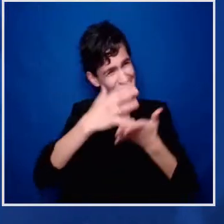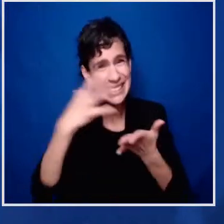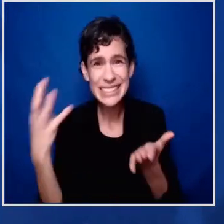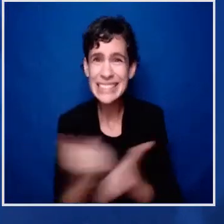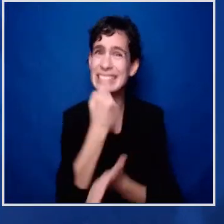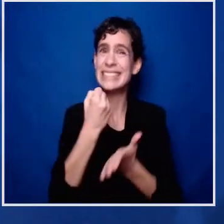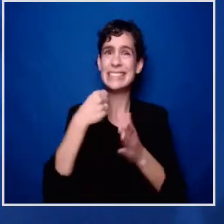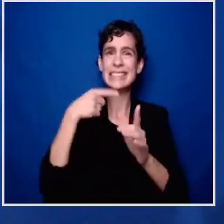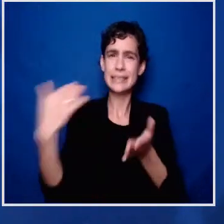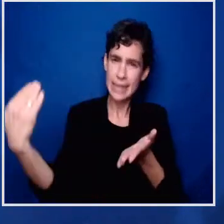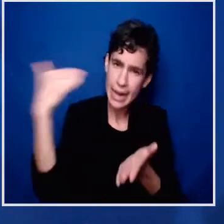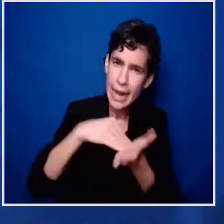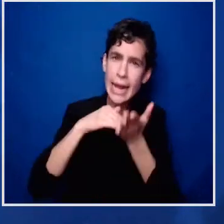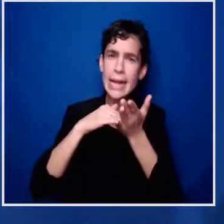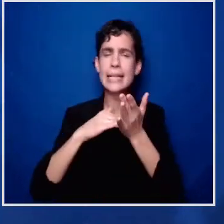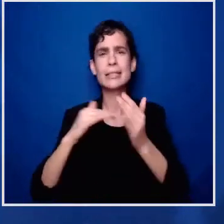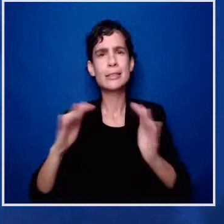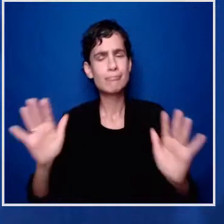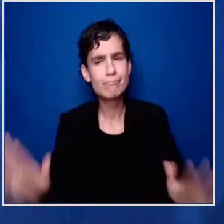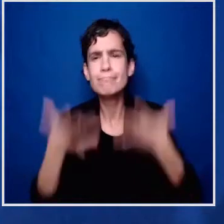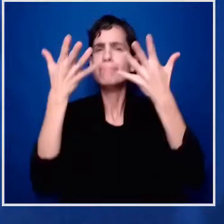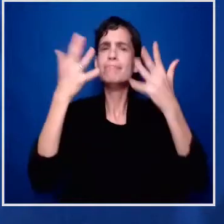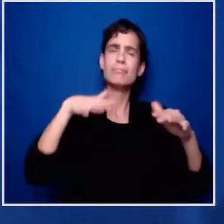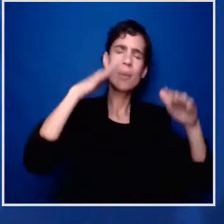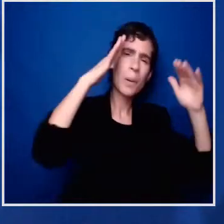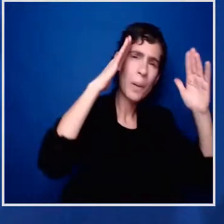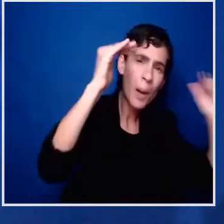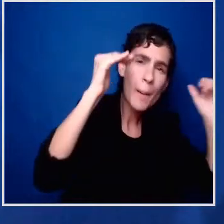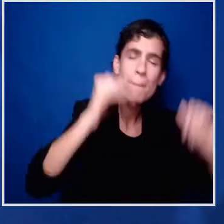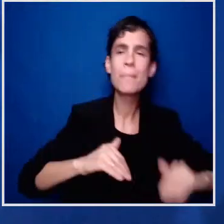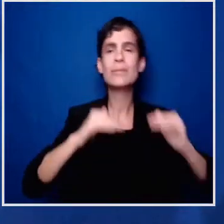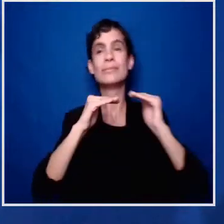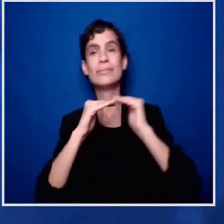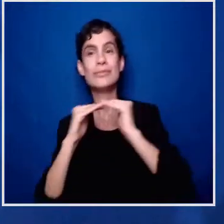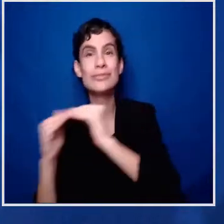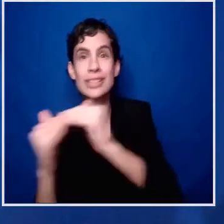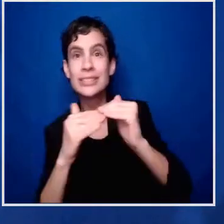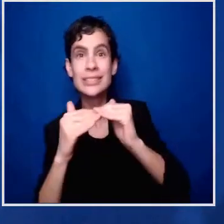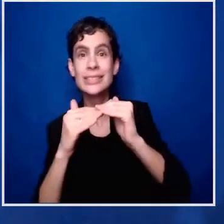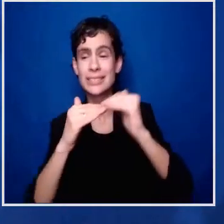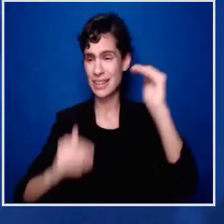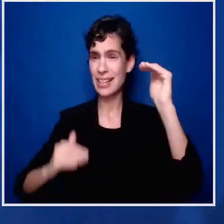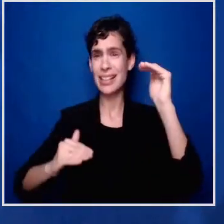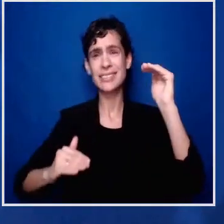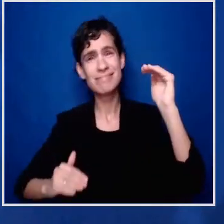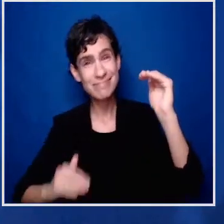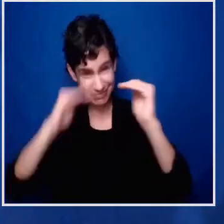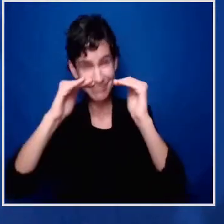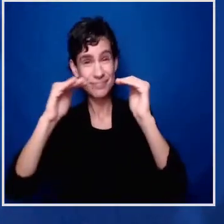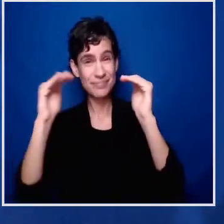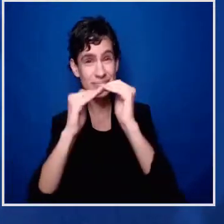TOGETHER, TO REBUILD HOPE,